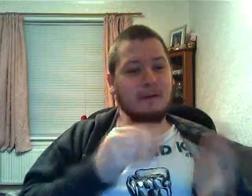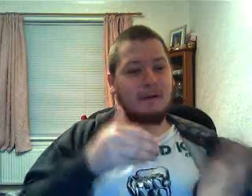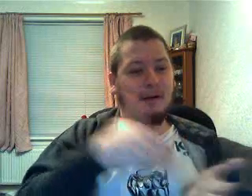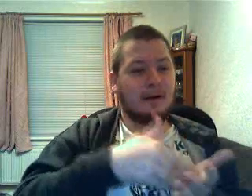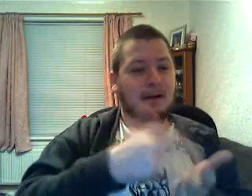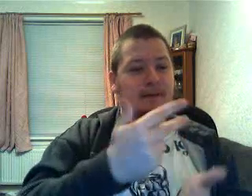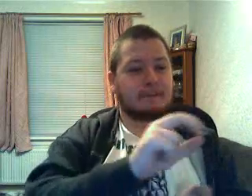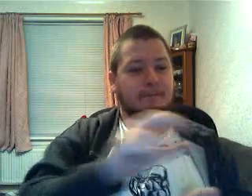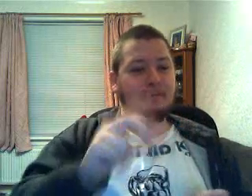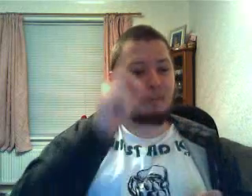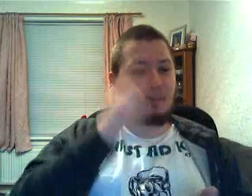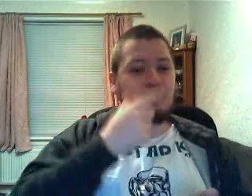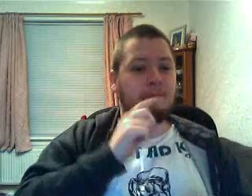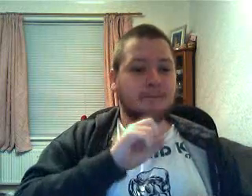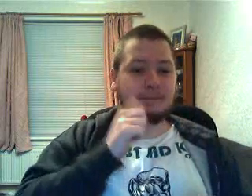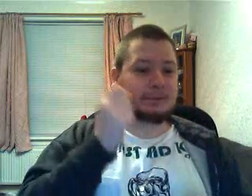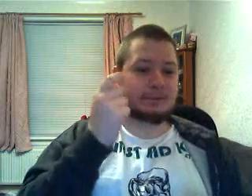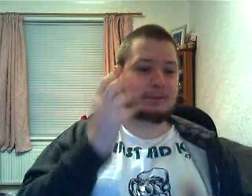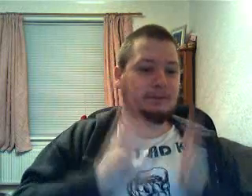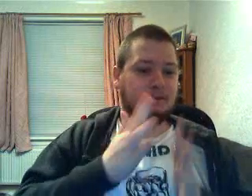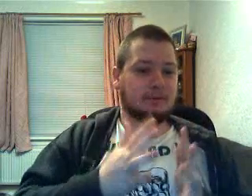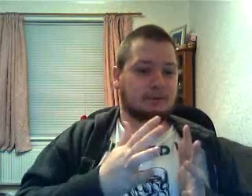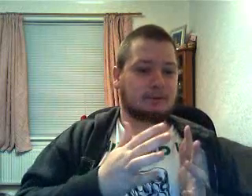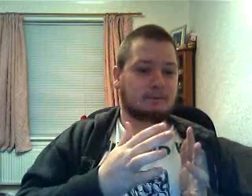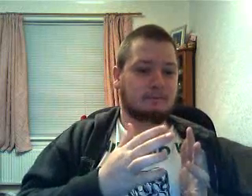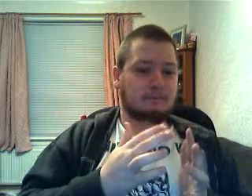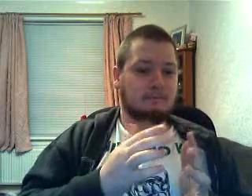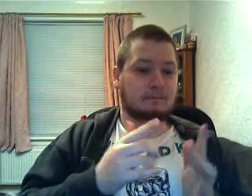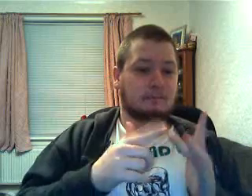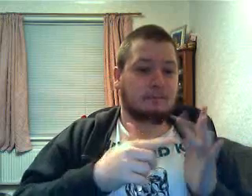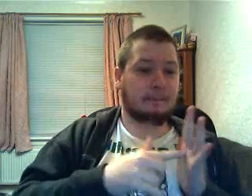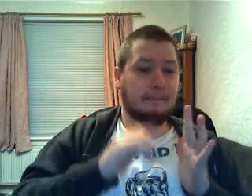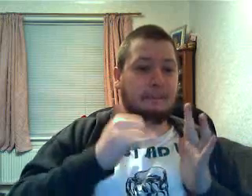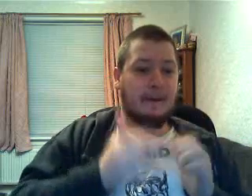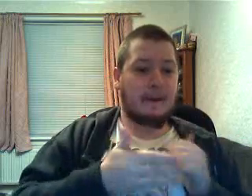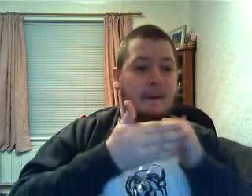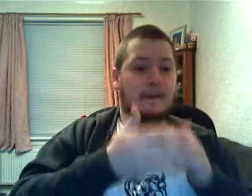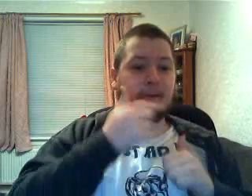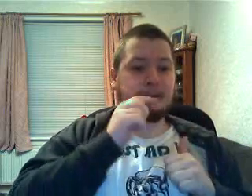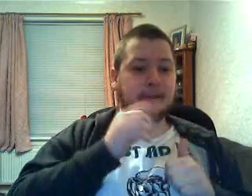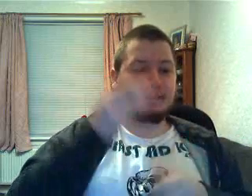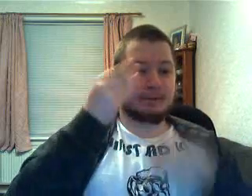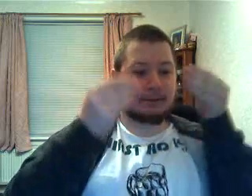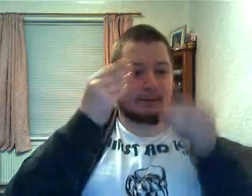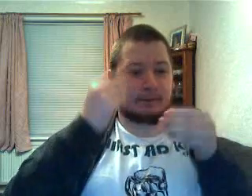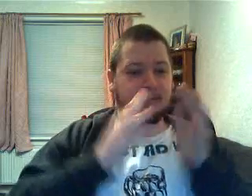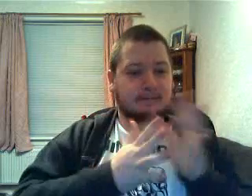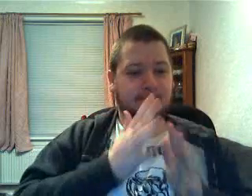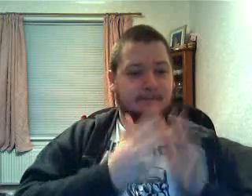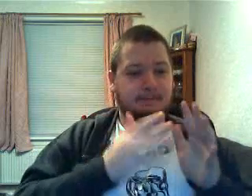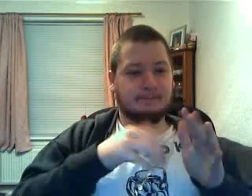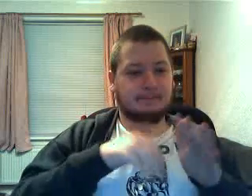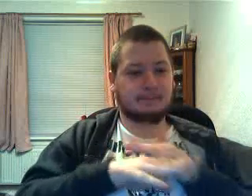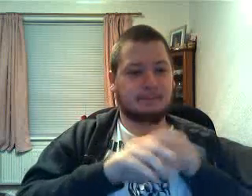when adding on subtitles for people who can't understand sign It might help people learn sign in